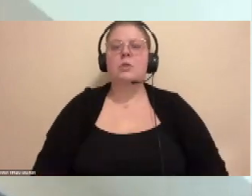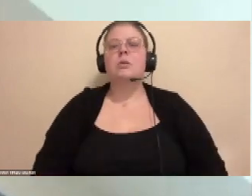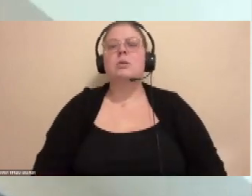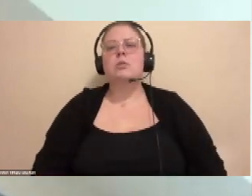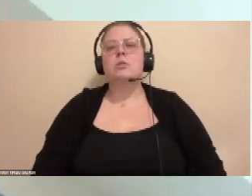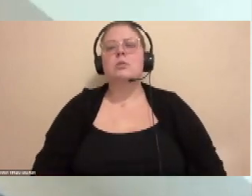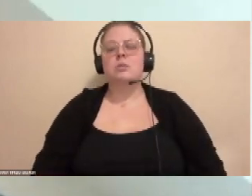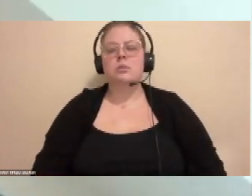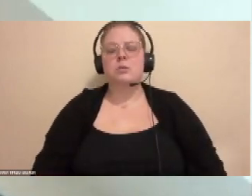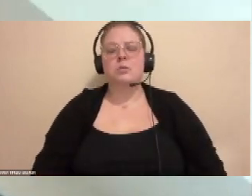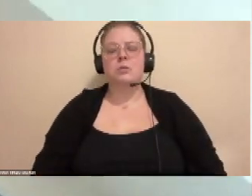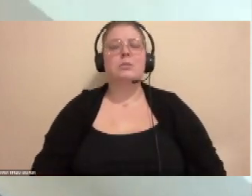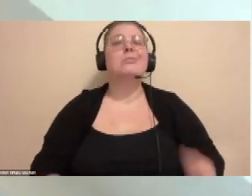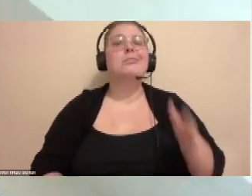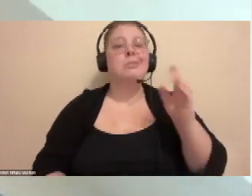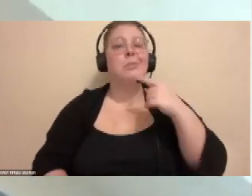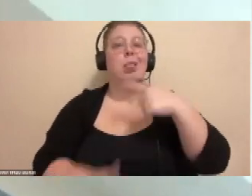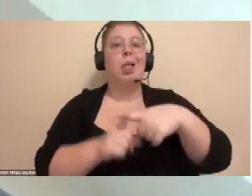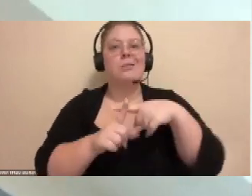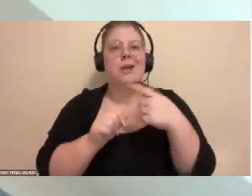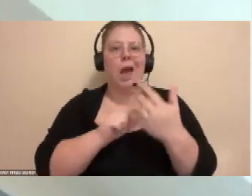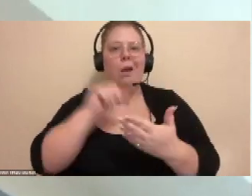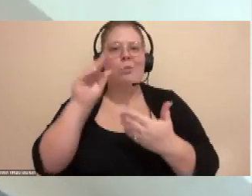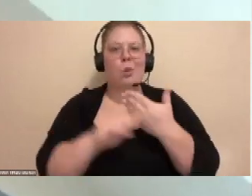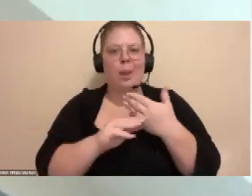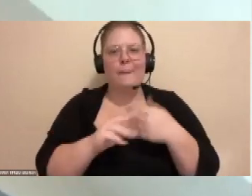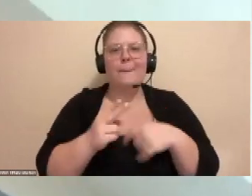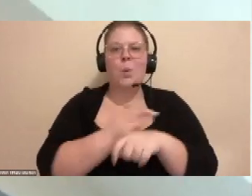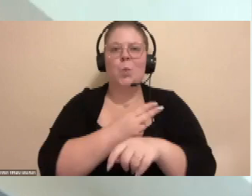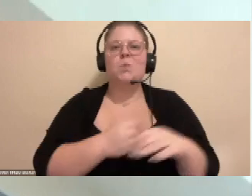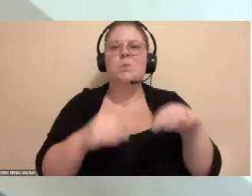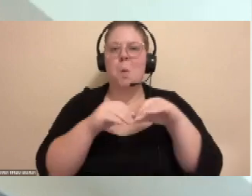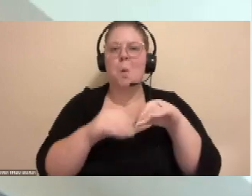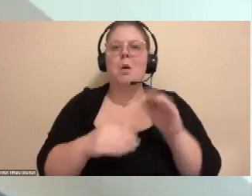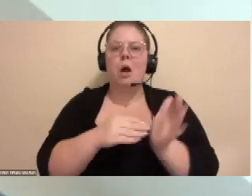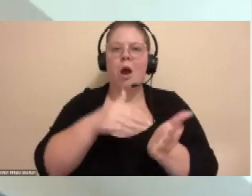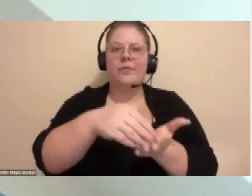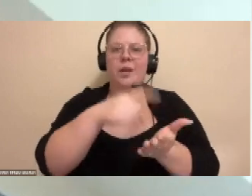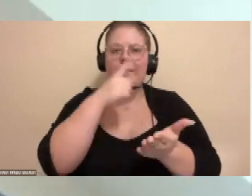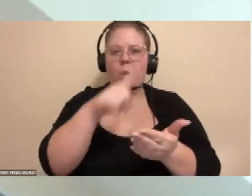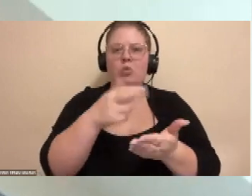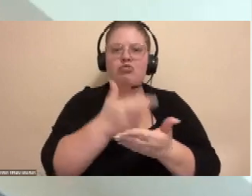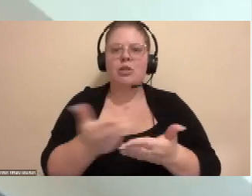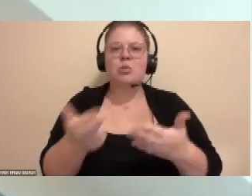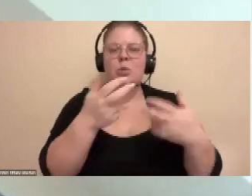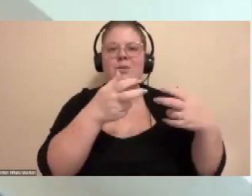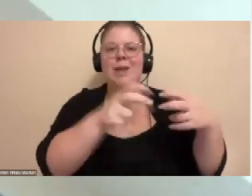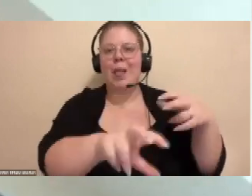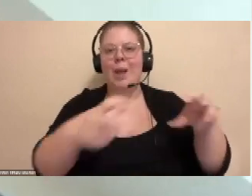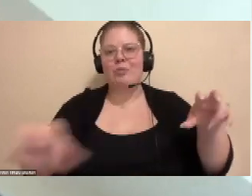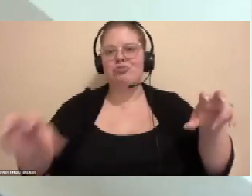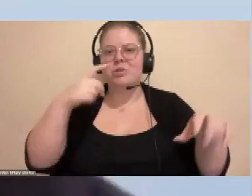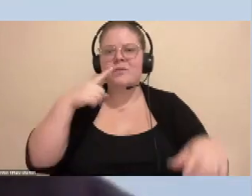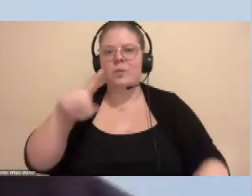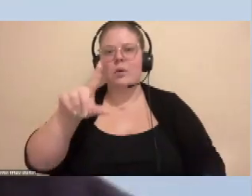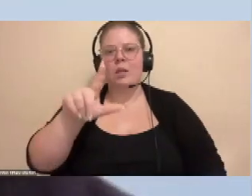the growing use of algorithms in order to allocate resources in LTSS. Because I have to say,